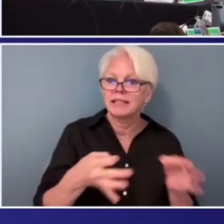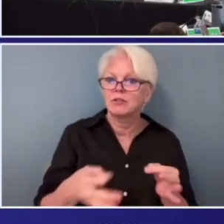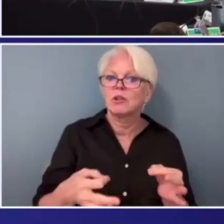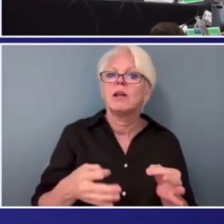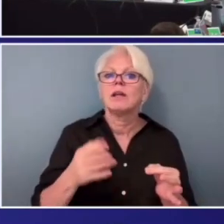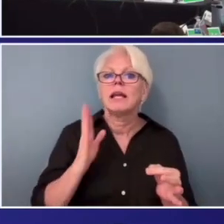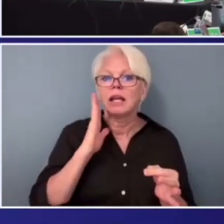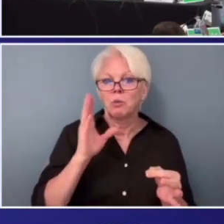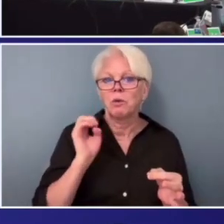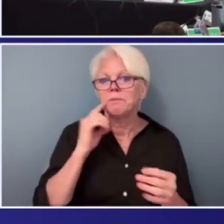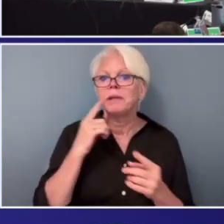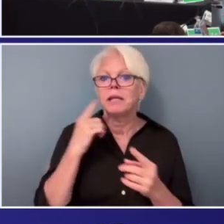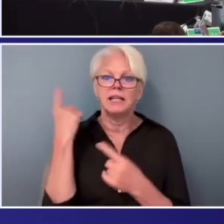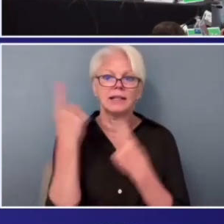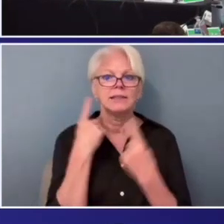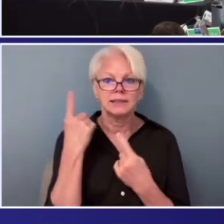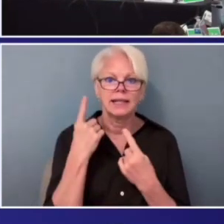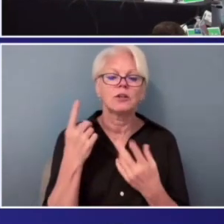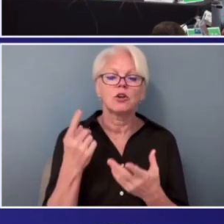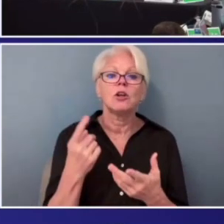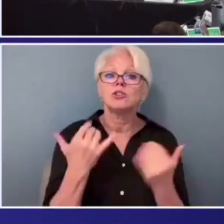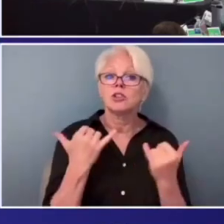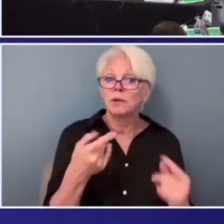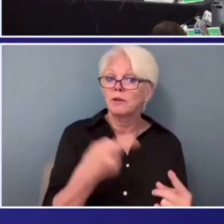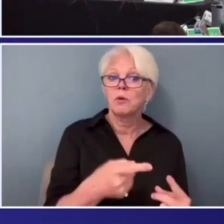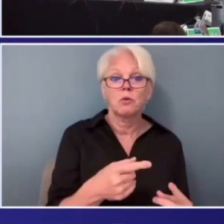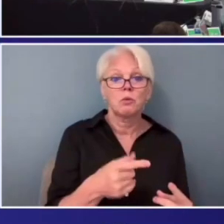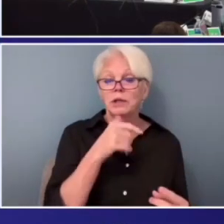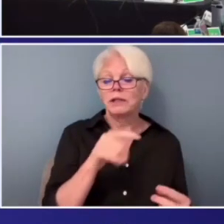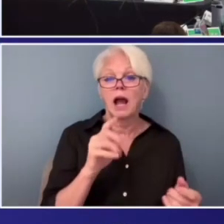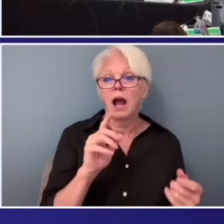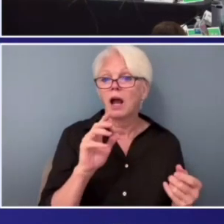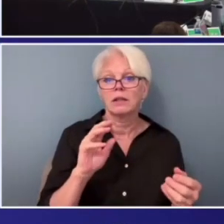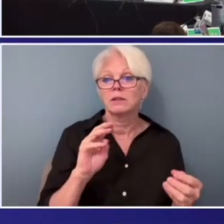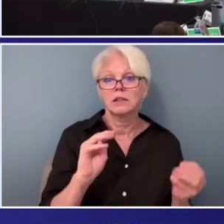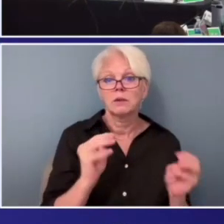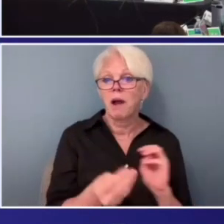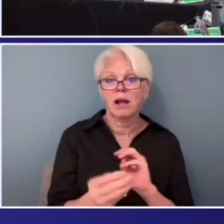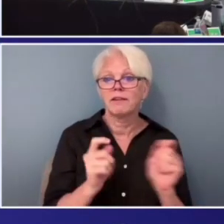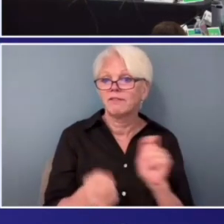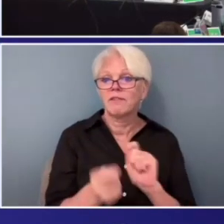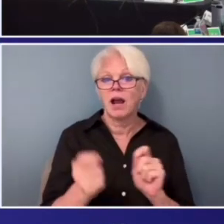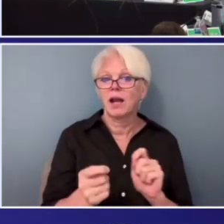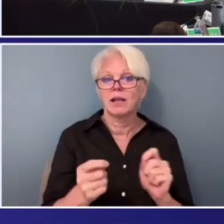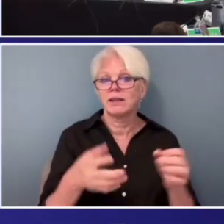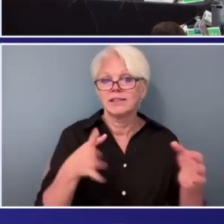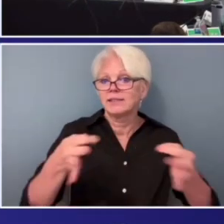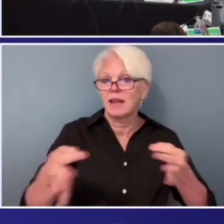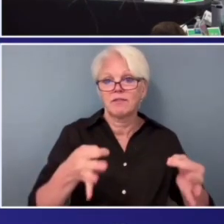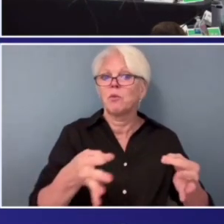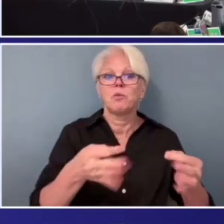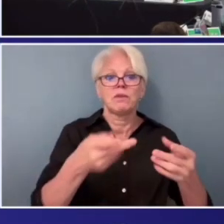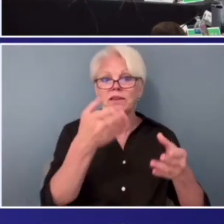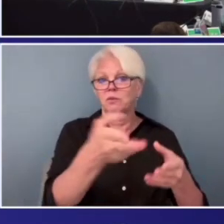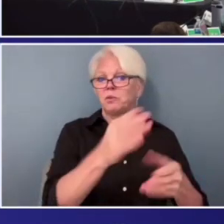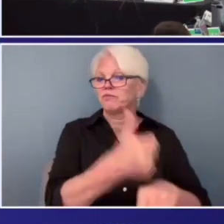So at this point, we're not, we're not modifying the definition. We're going to keep this definition as it is on the screen.